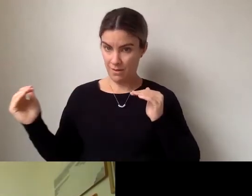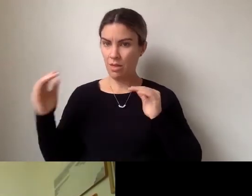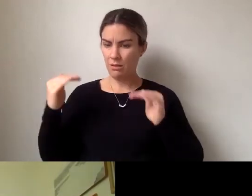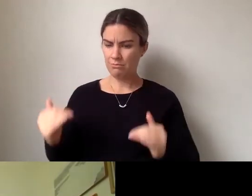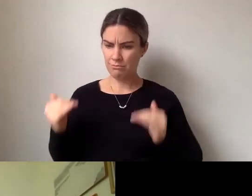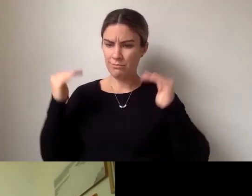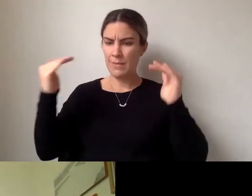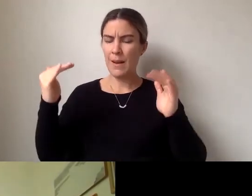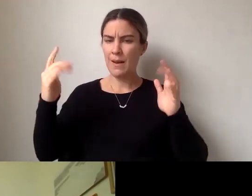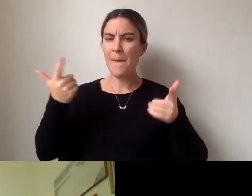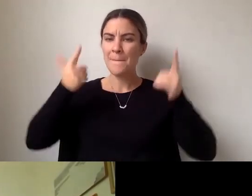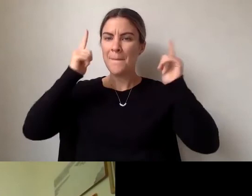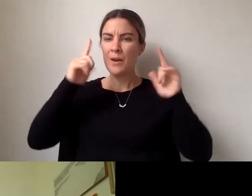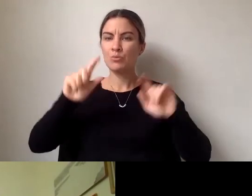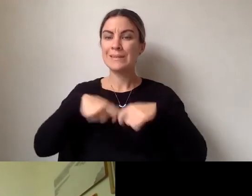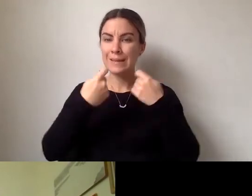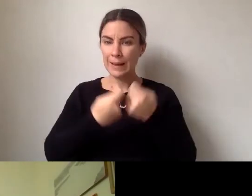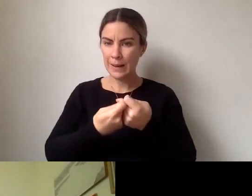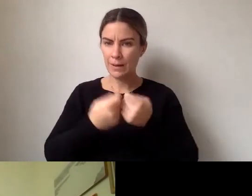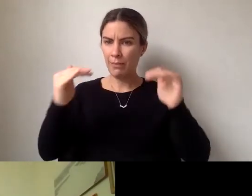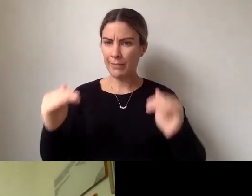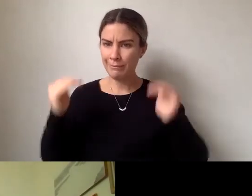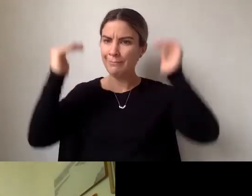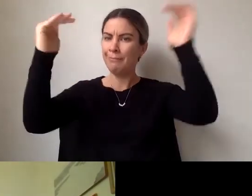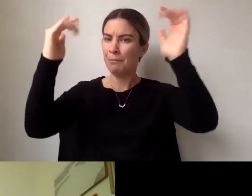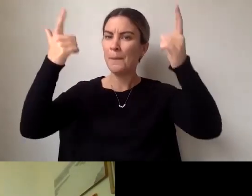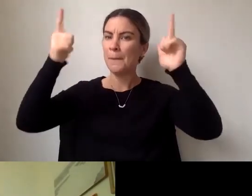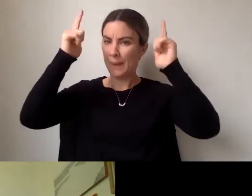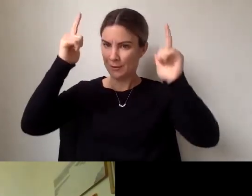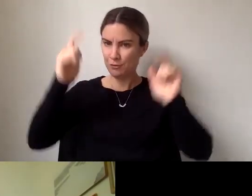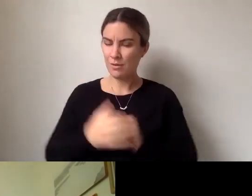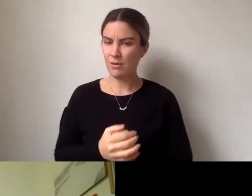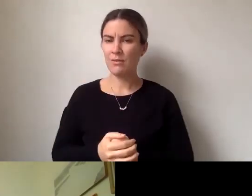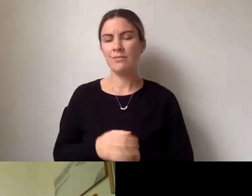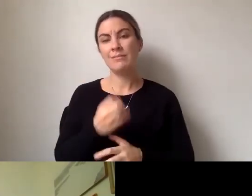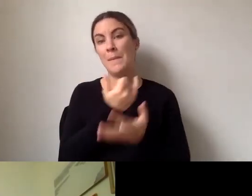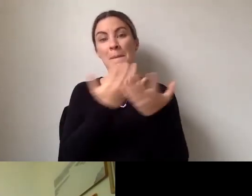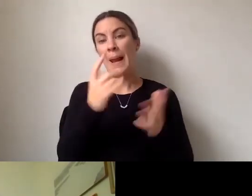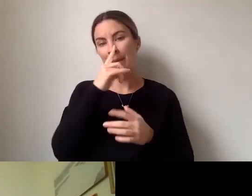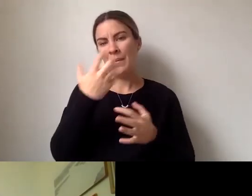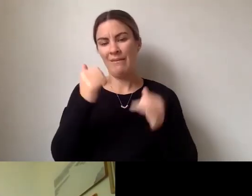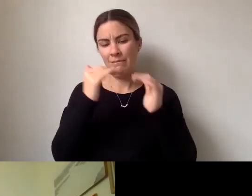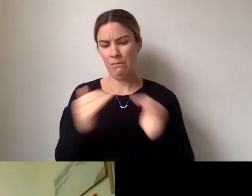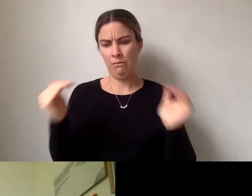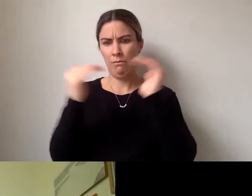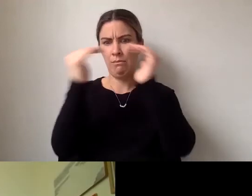many other people, I'm sure. Or probably many other people have many, many layers of bureaucracy between them and whoever's in